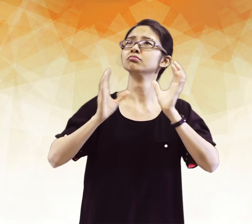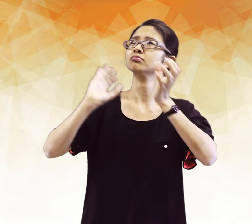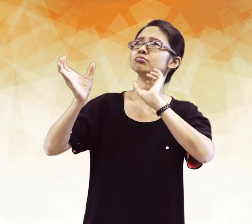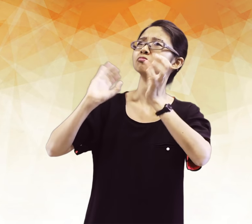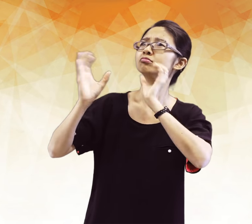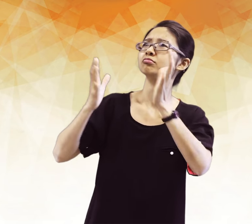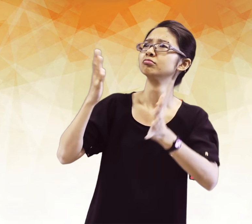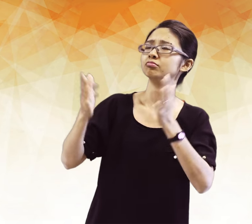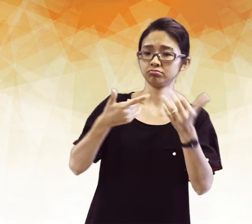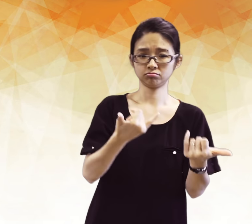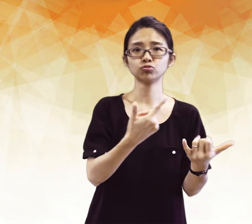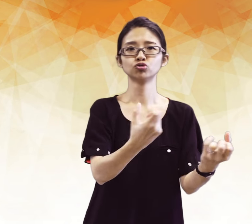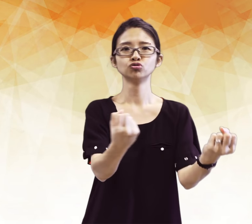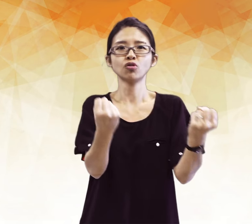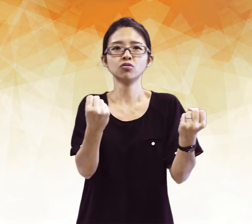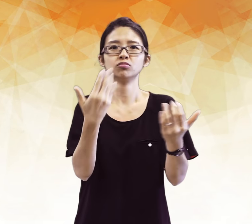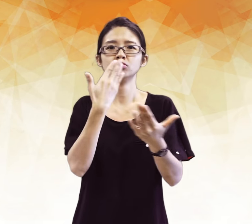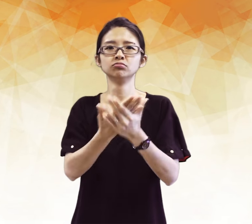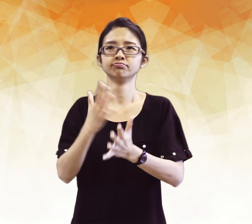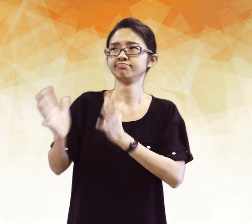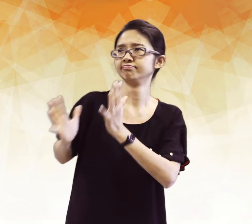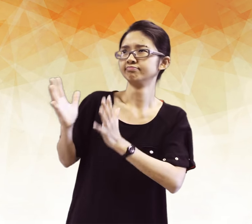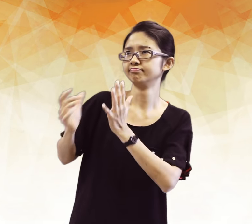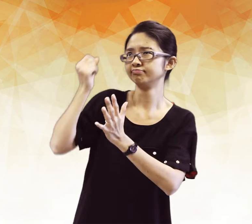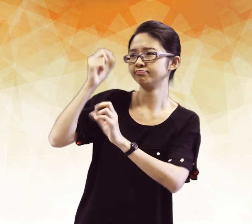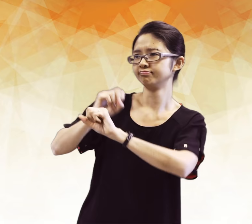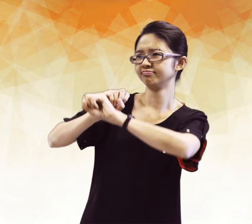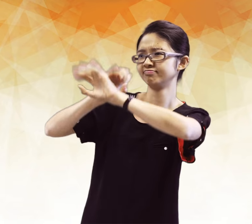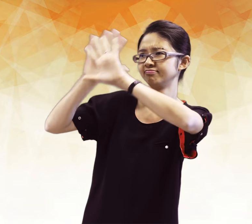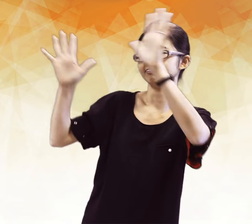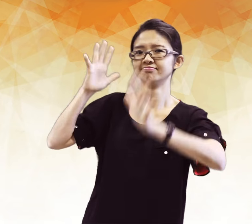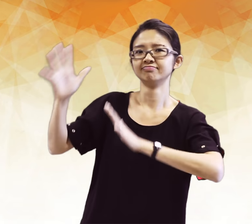They both grew up in a strong Deaf environment. They could sign very clearly just like true Deaf signers.